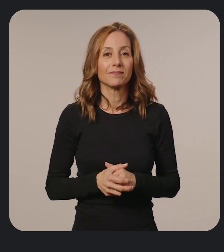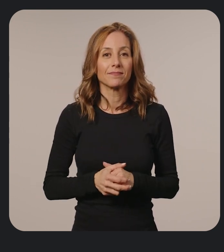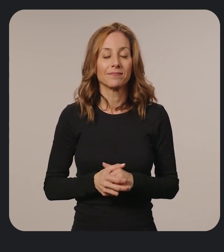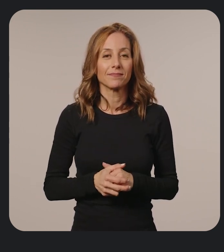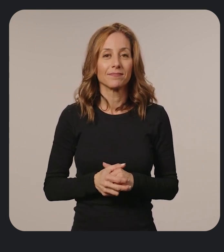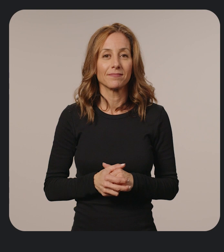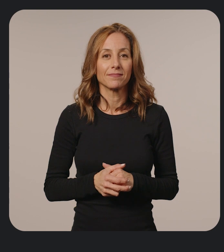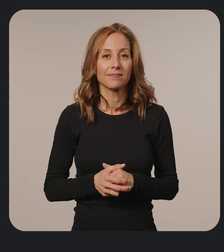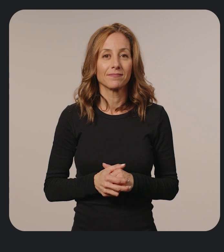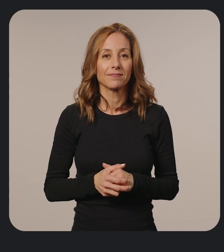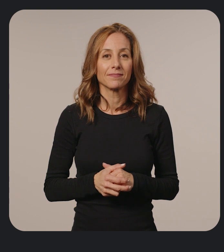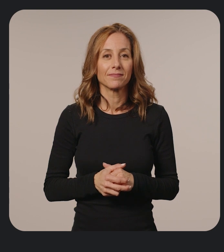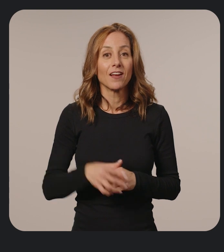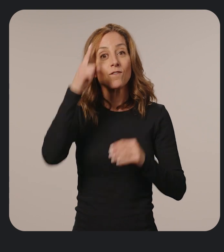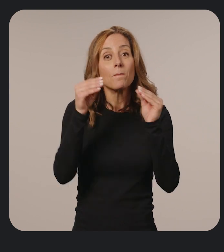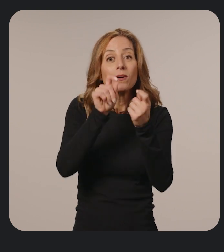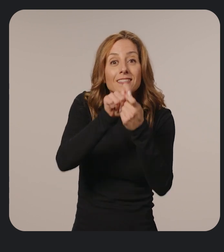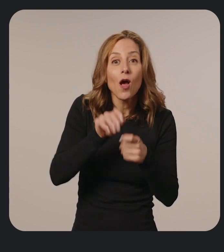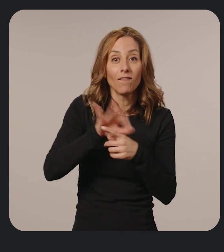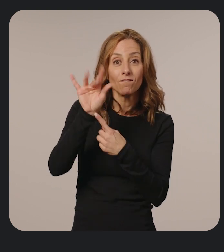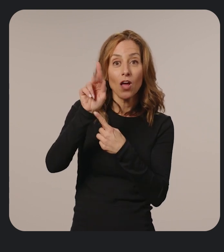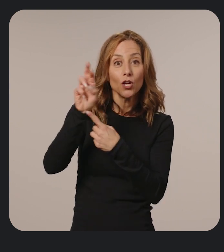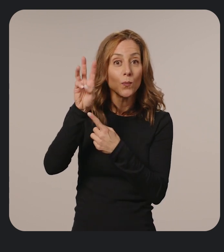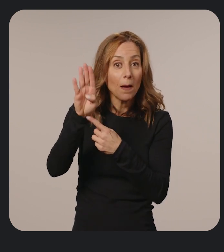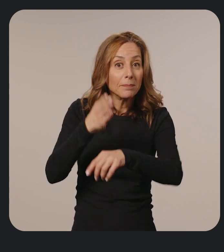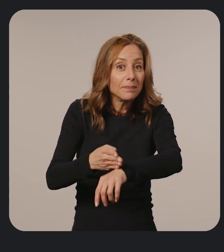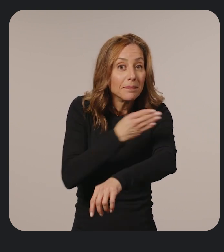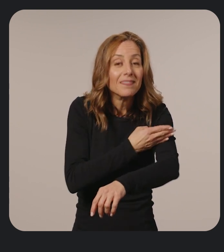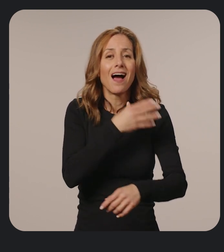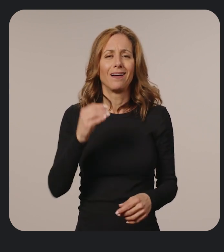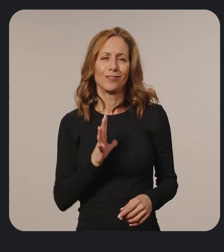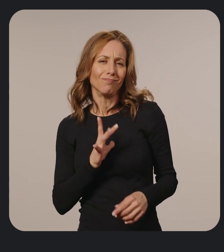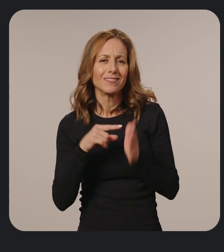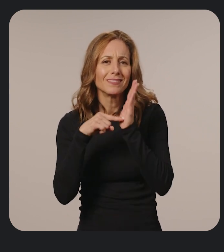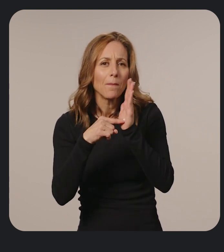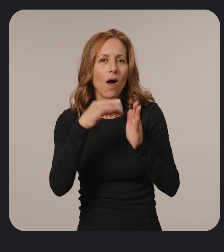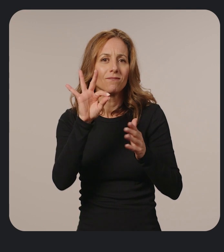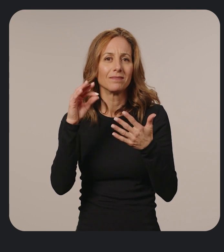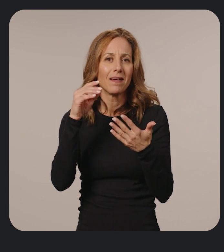to style the Flutter component. For more details on Flutter web improvements